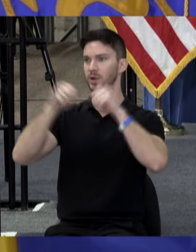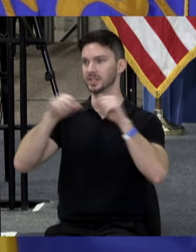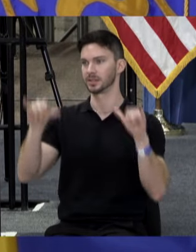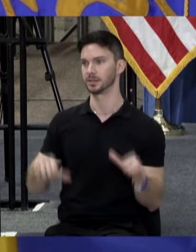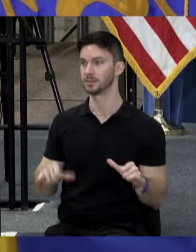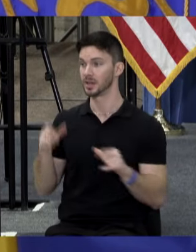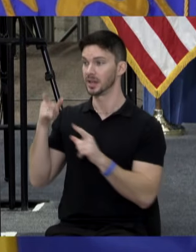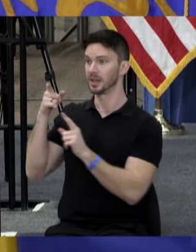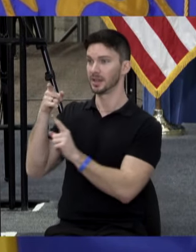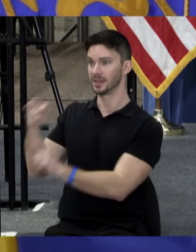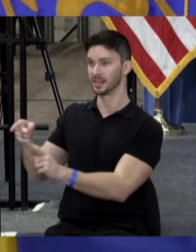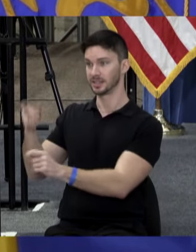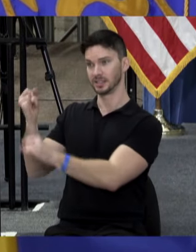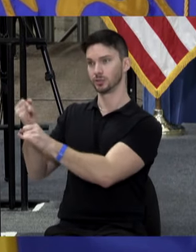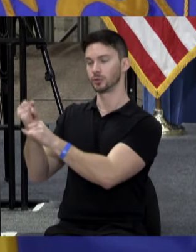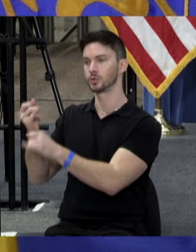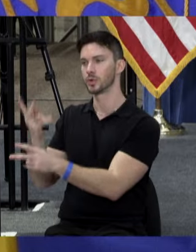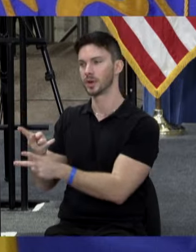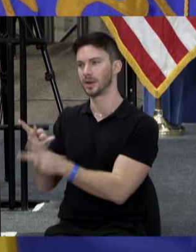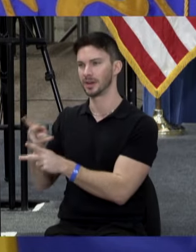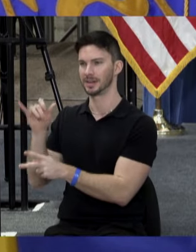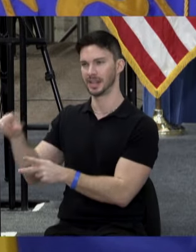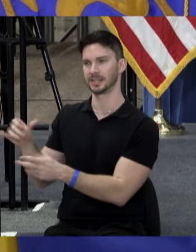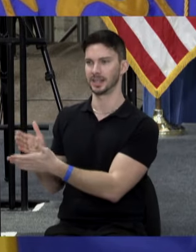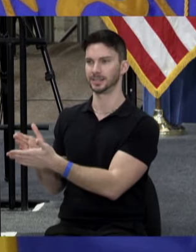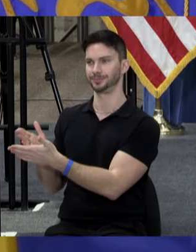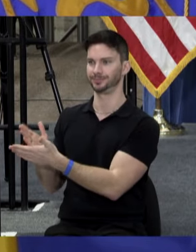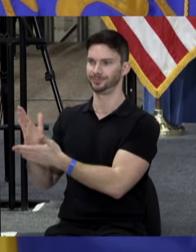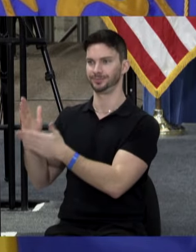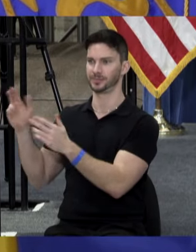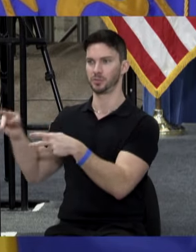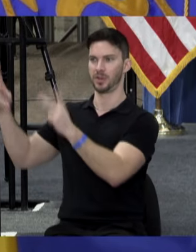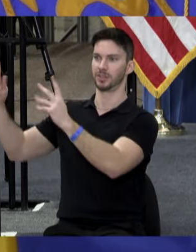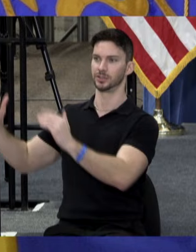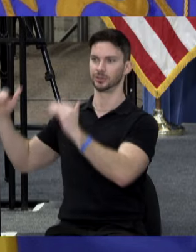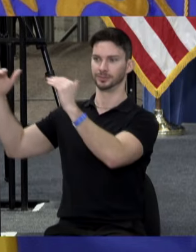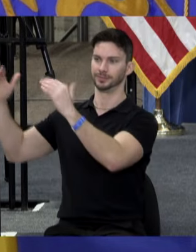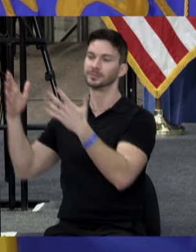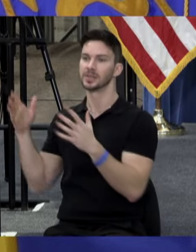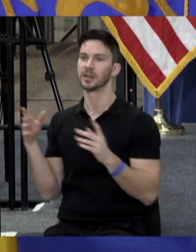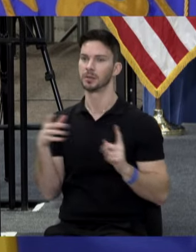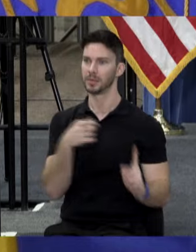entitlement, but staying in your own home requires navigating waiver programs and waiting lists and